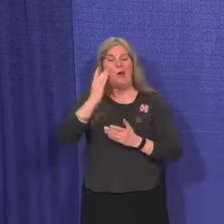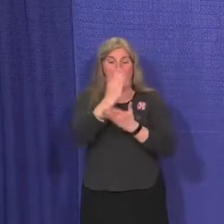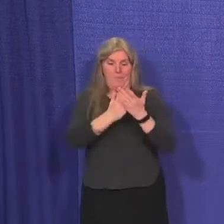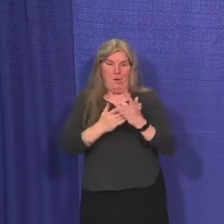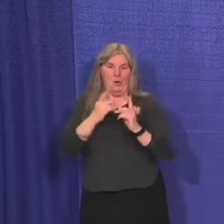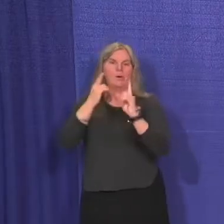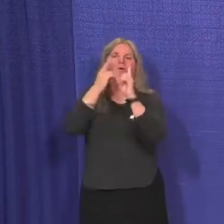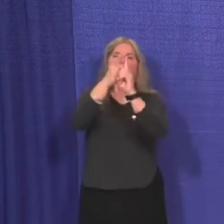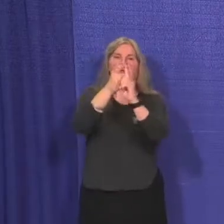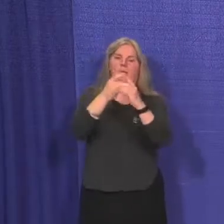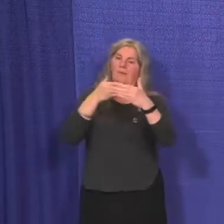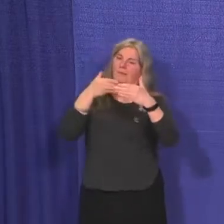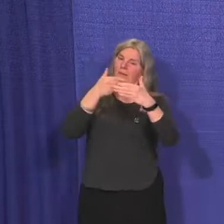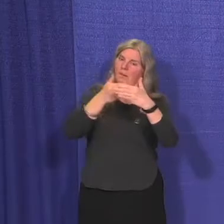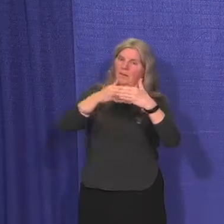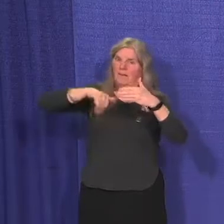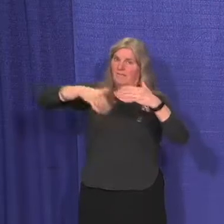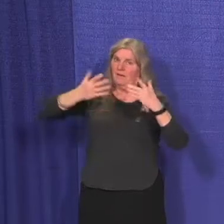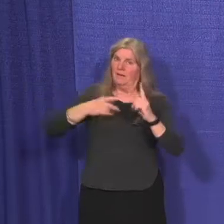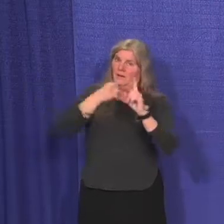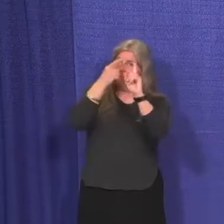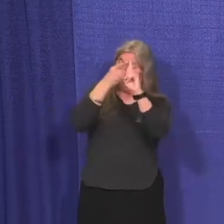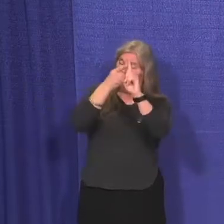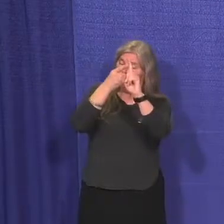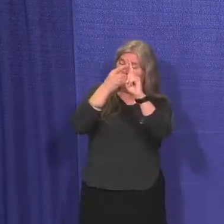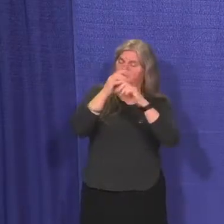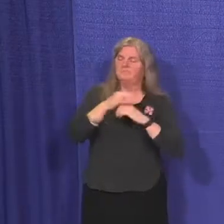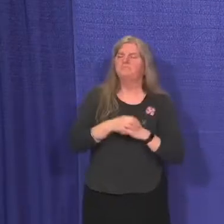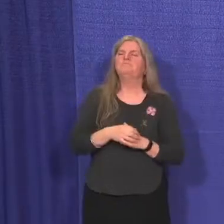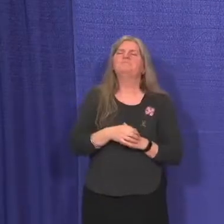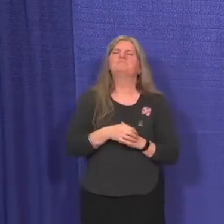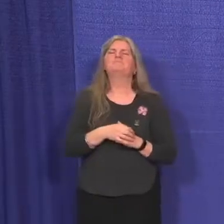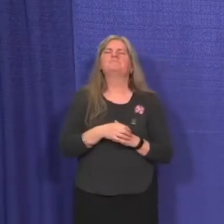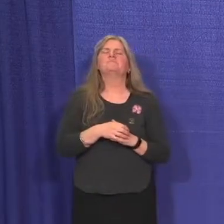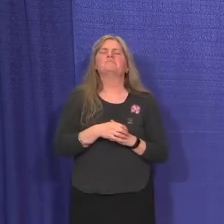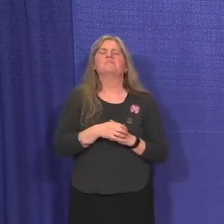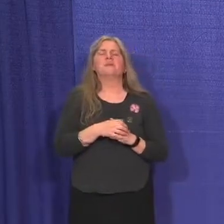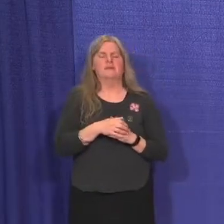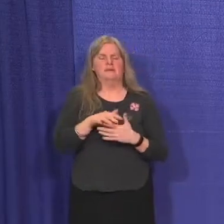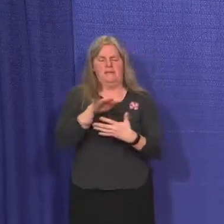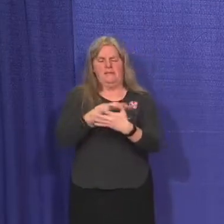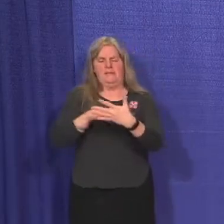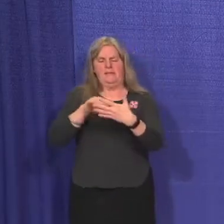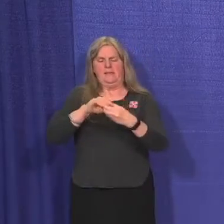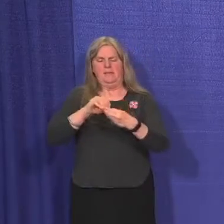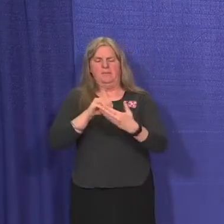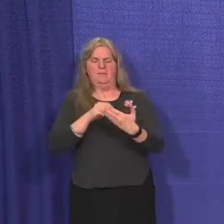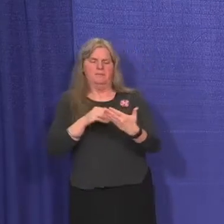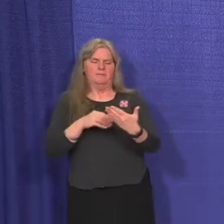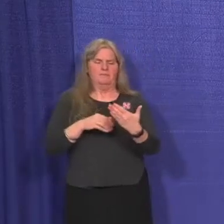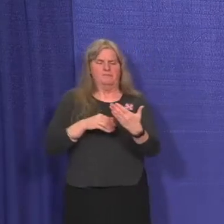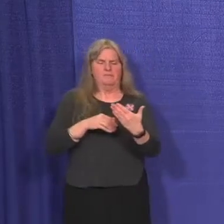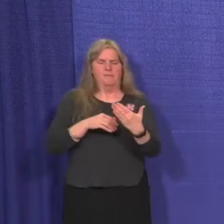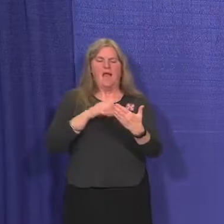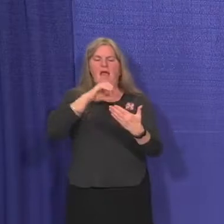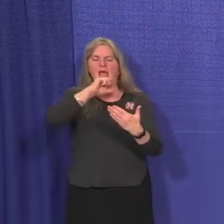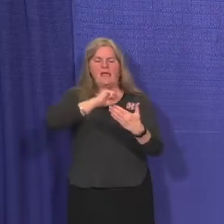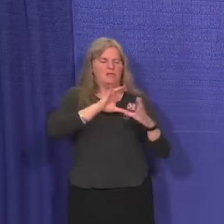And many have asked me if 75 percent of the population uptake is equal to herd immunity.